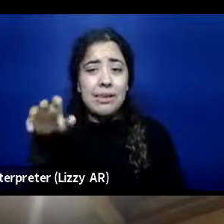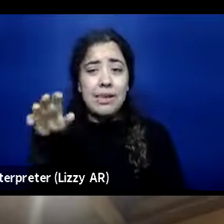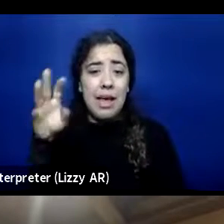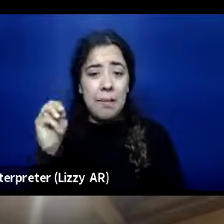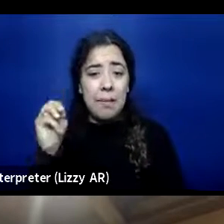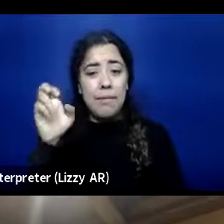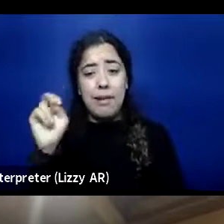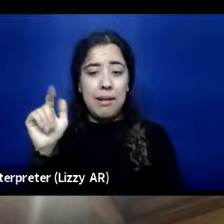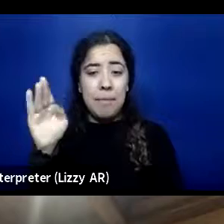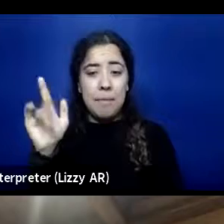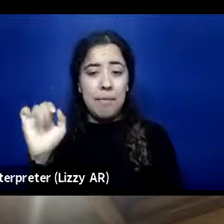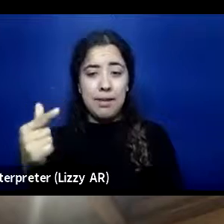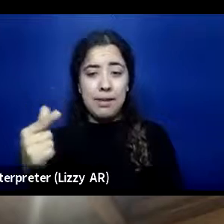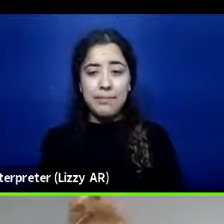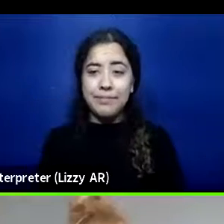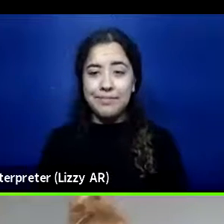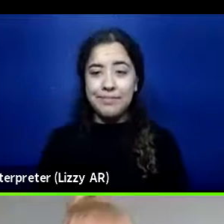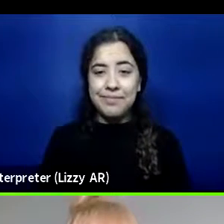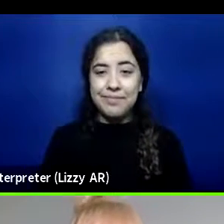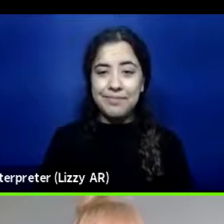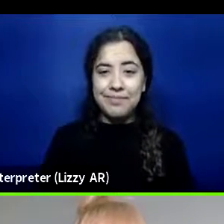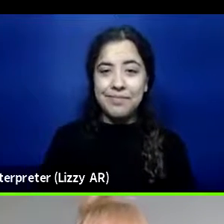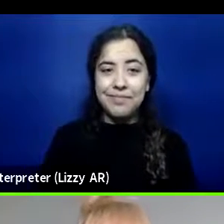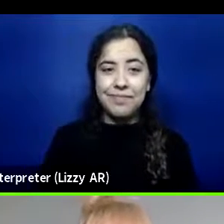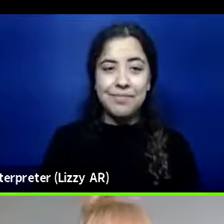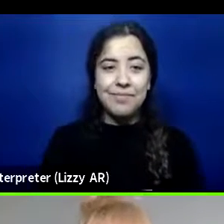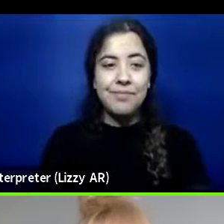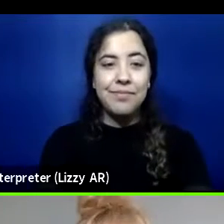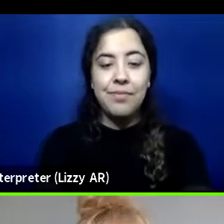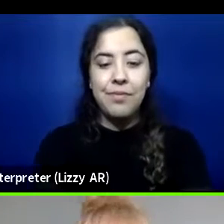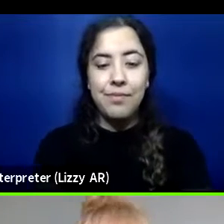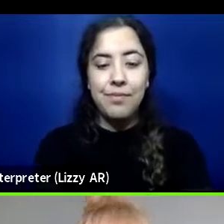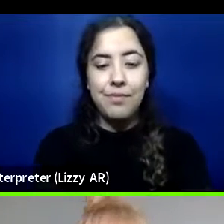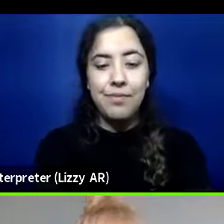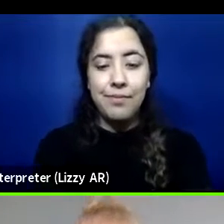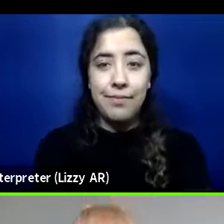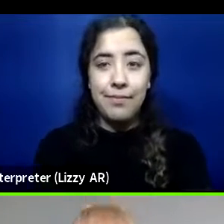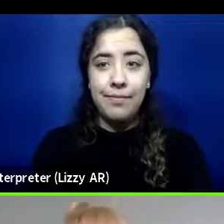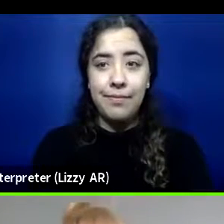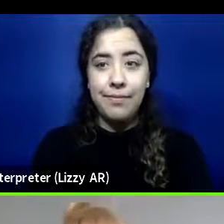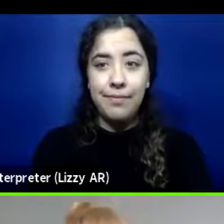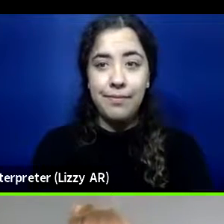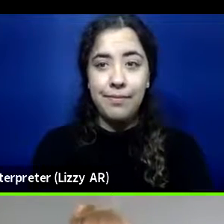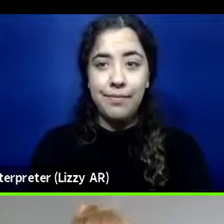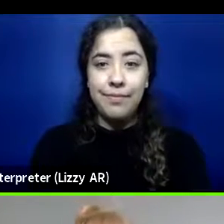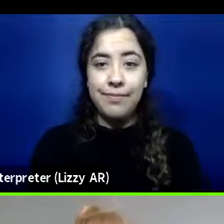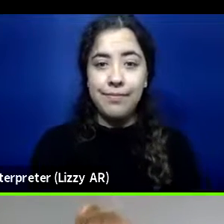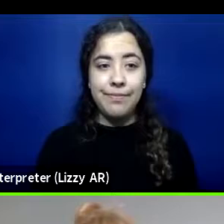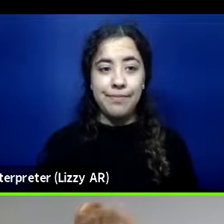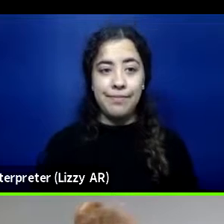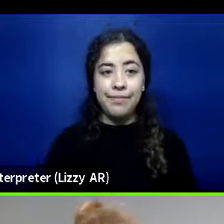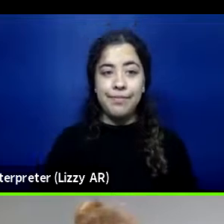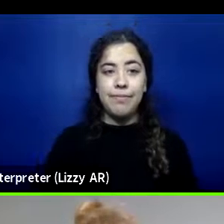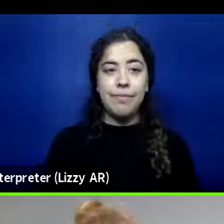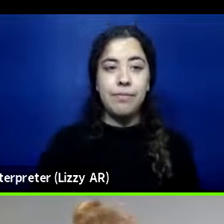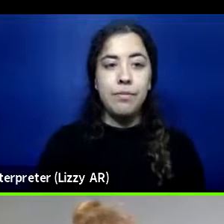Thank you so much for having me. Generally, you can't keep me quiet and I'm on mute. Thank you, I really appreciate being here.